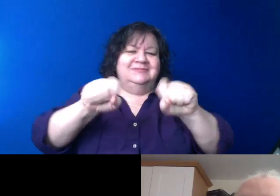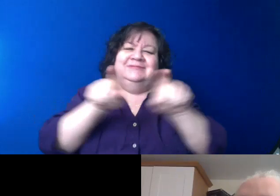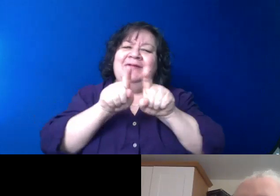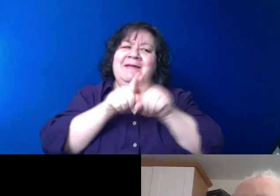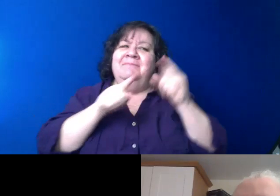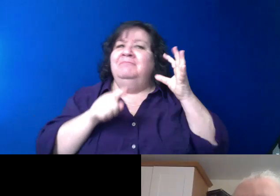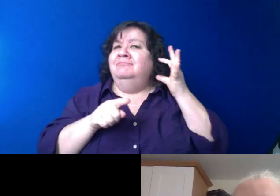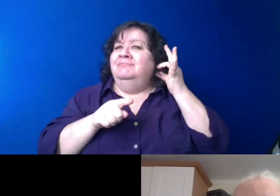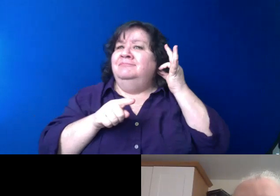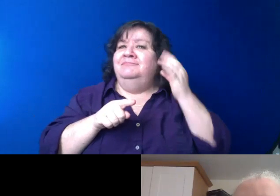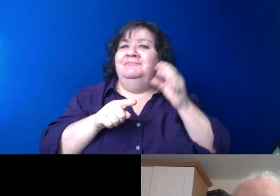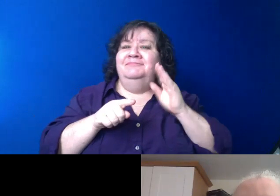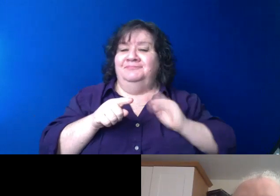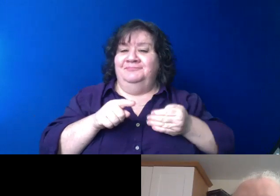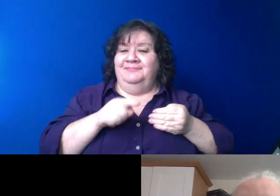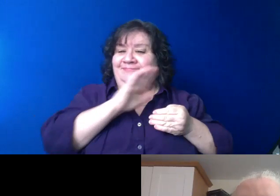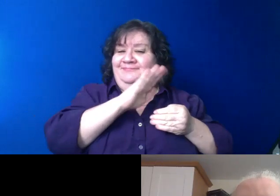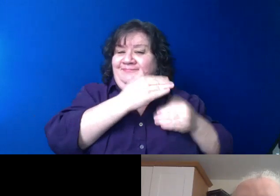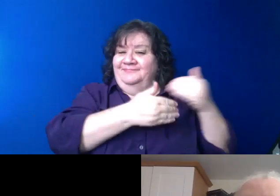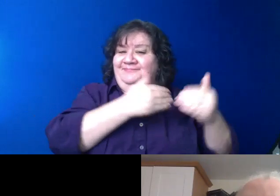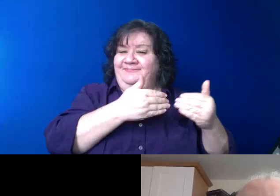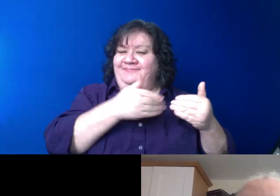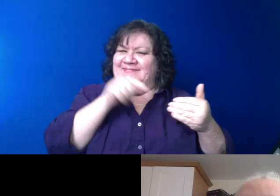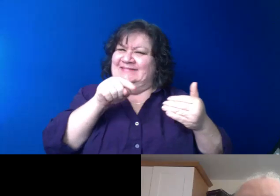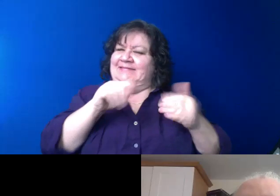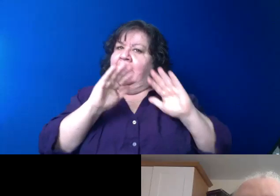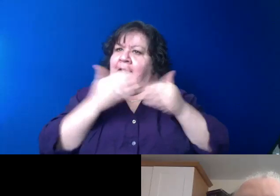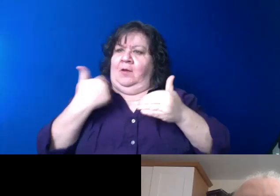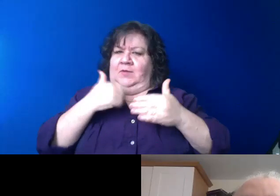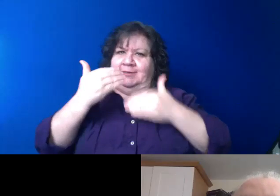lot of different organizations working around climate justice as well at the moment you've got